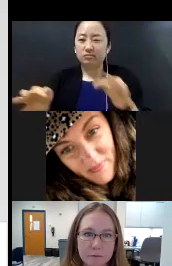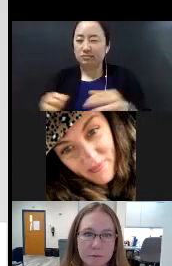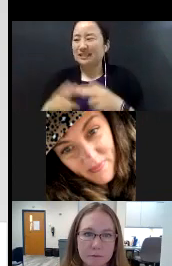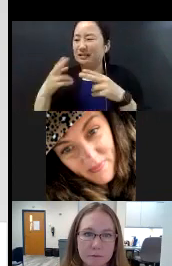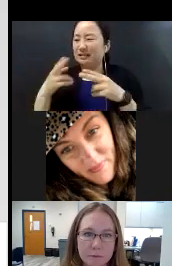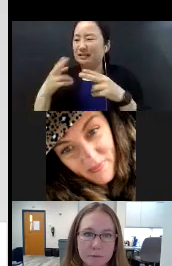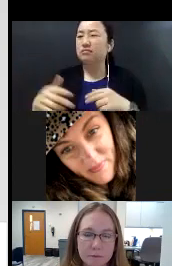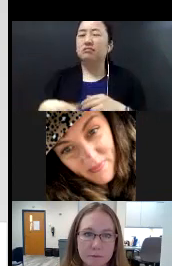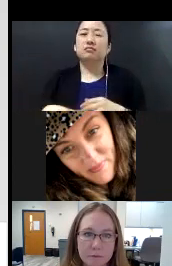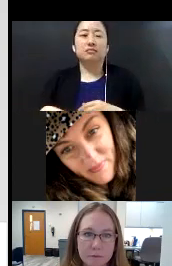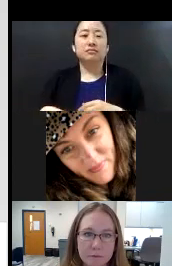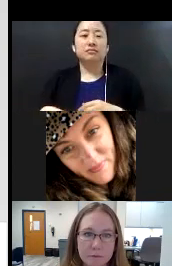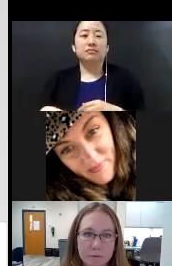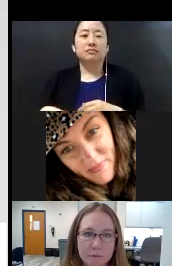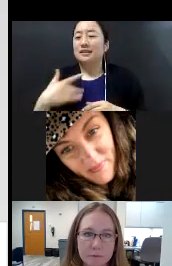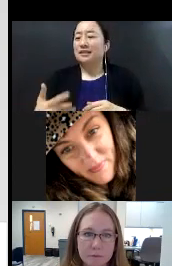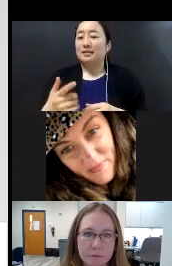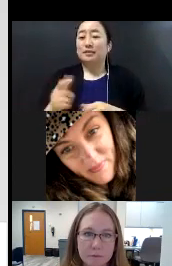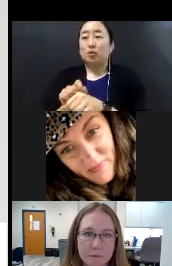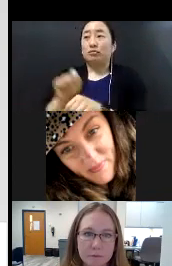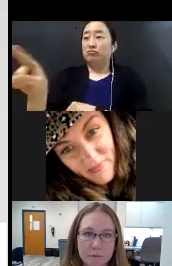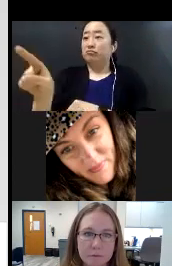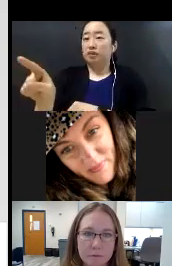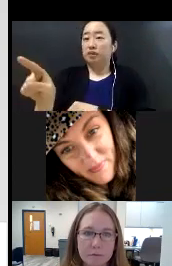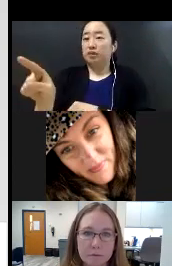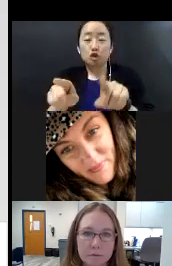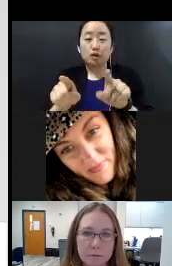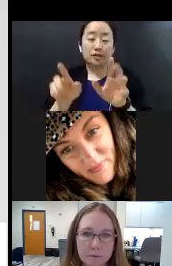TYPICALLY THEY ARE SENDING IT RIGHT AWAY EITHER IN THE SESSION OR RIGHT AFTER THE SESSION SO WE THINK